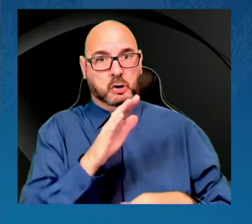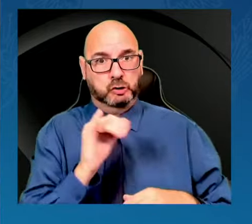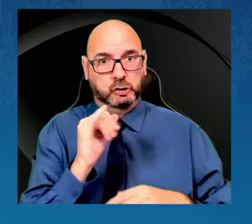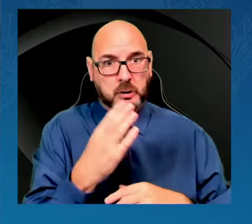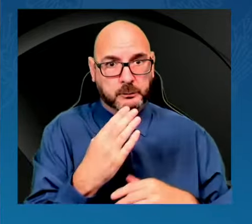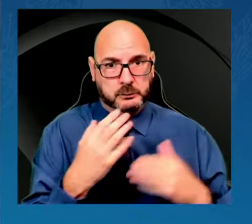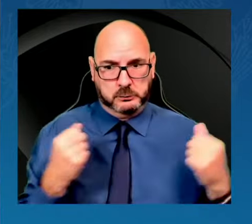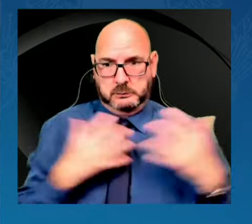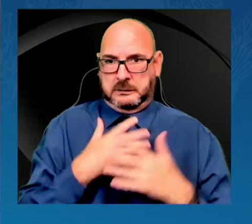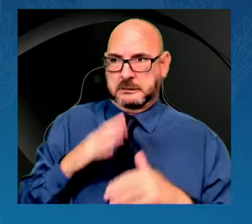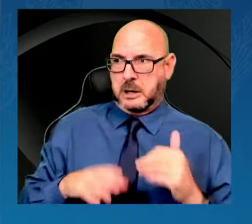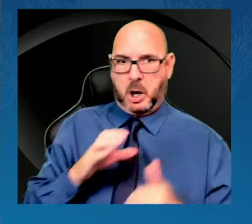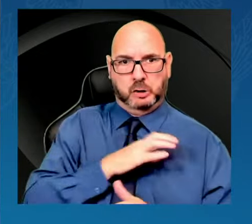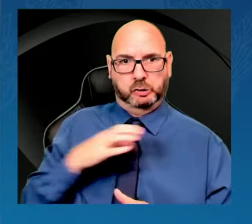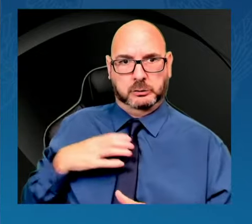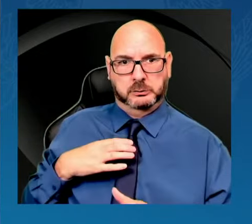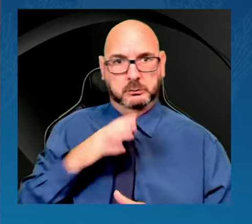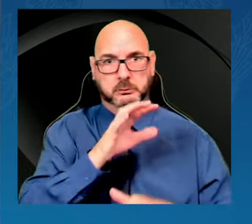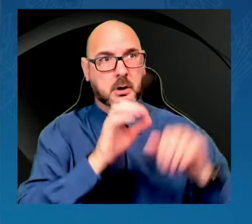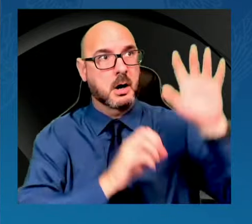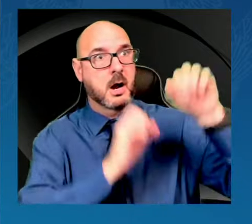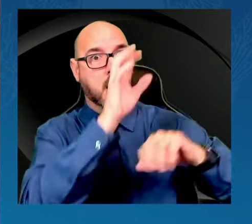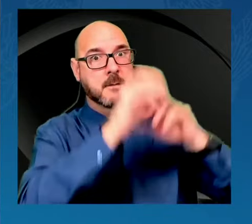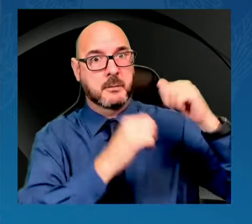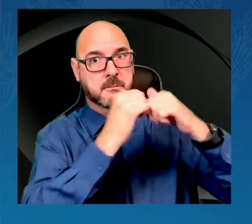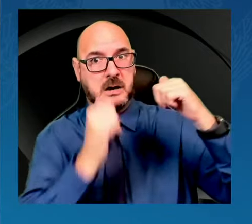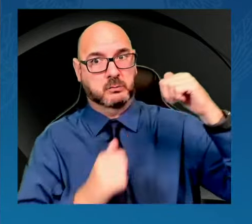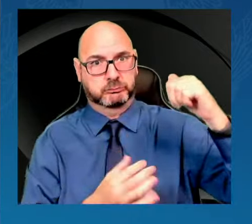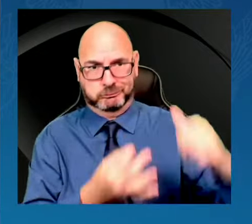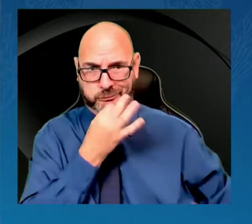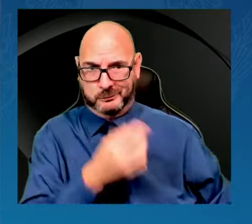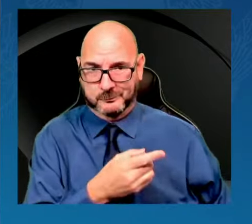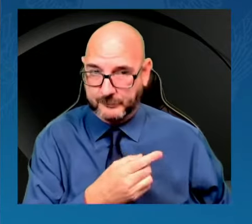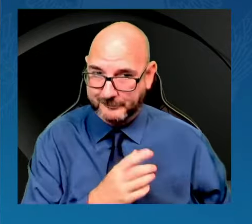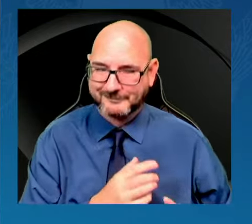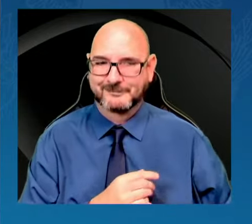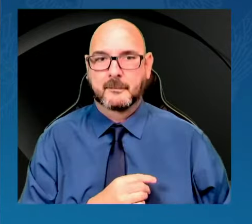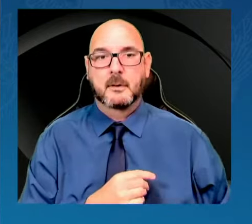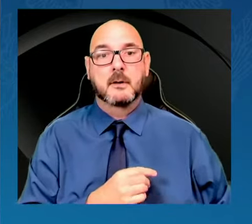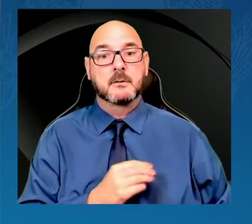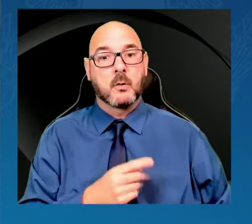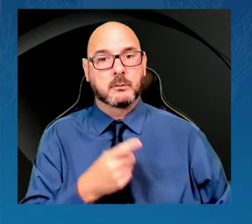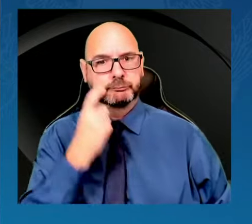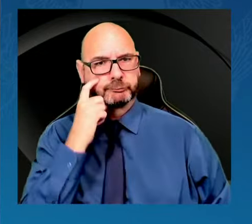Sasha has seen firsthand the effects of climate change, and she has become a passionate writer,